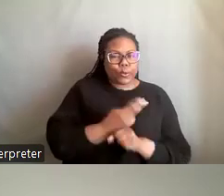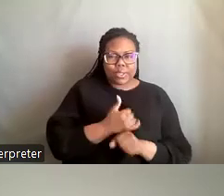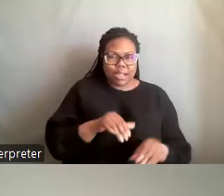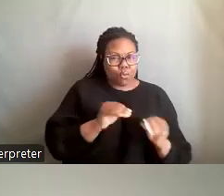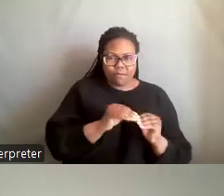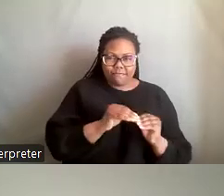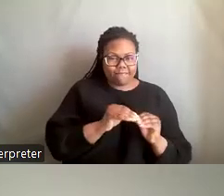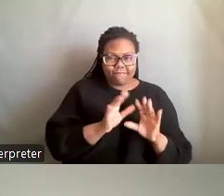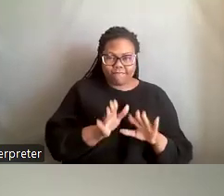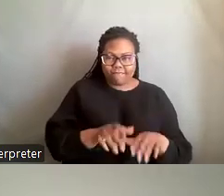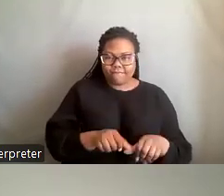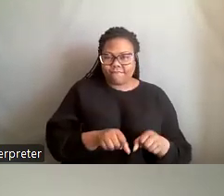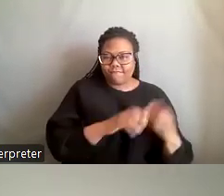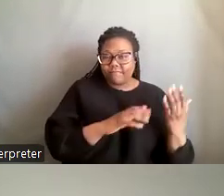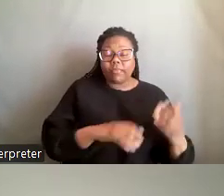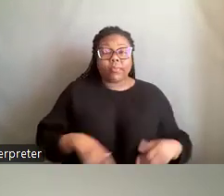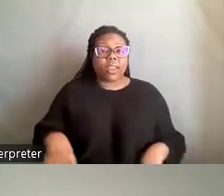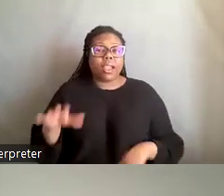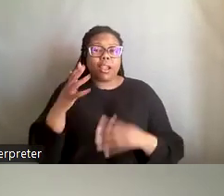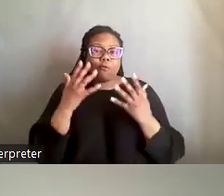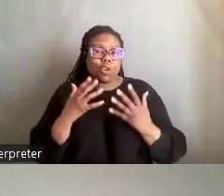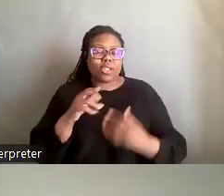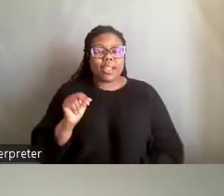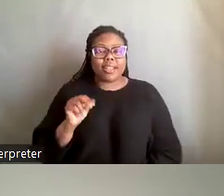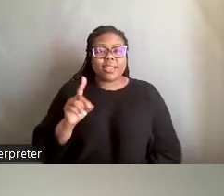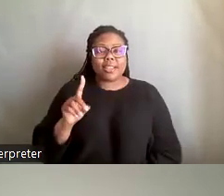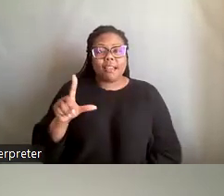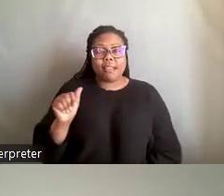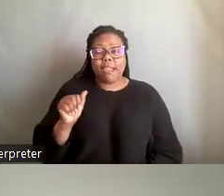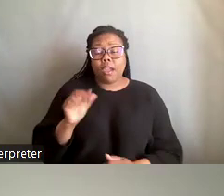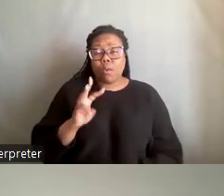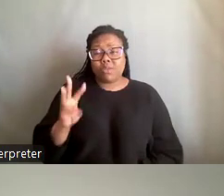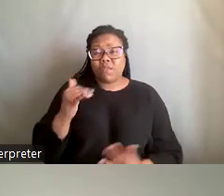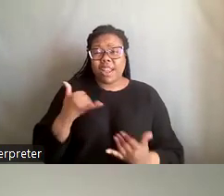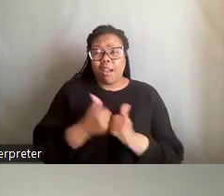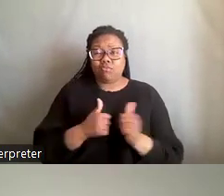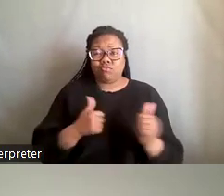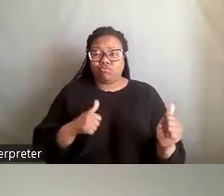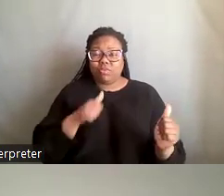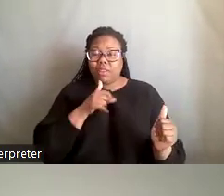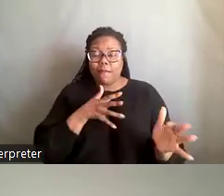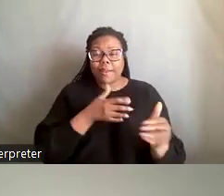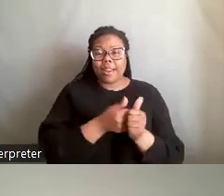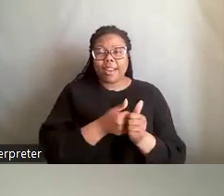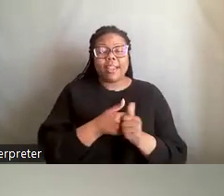things on what used to be Twitter anymore. And unfortunately the NDLA website is not updated right